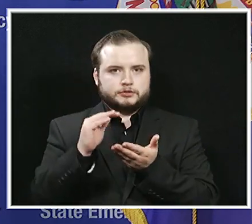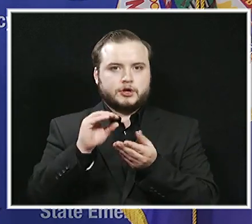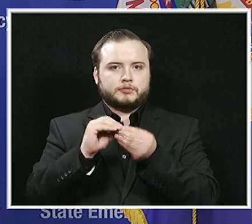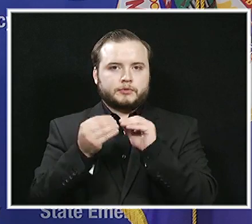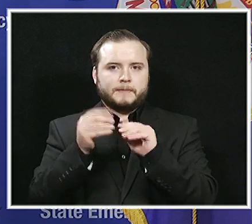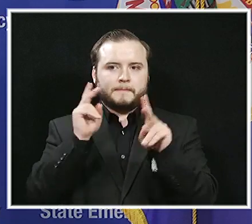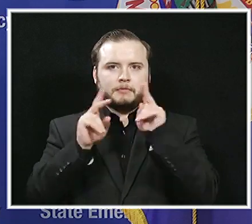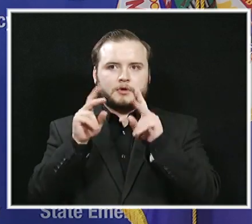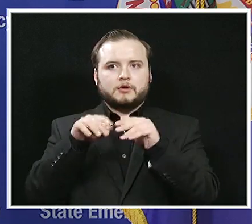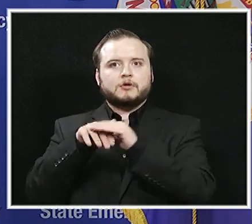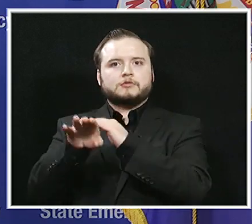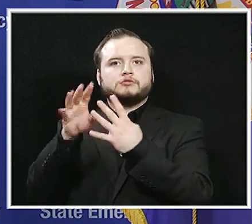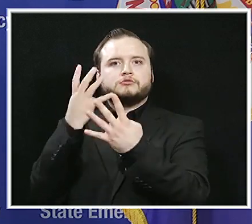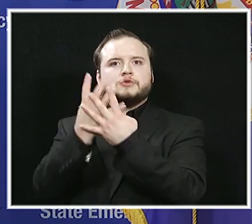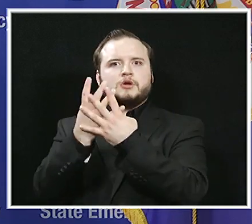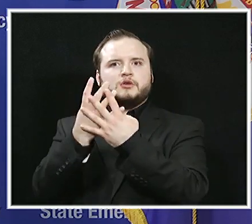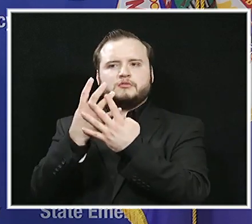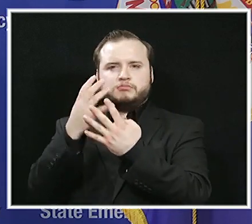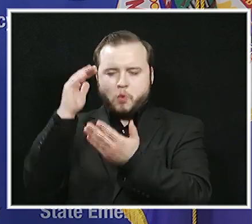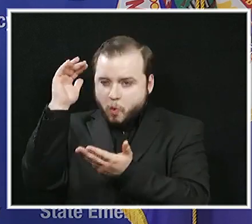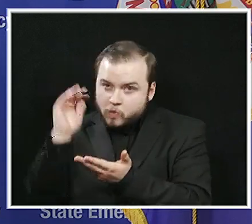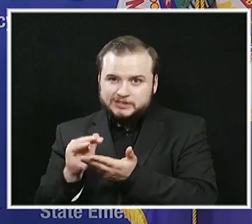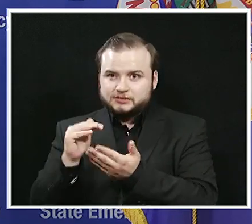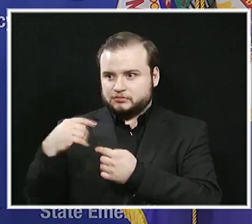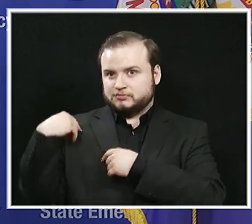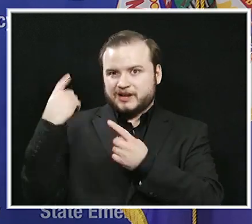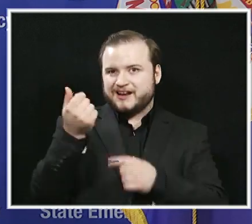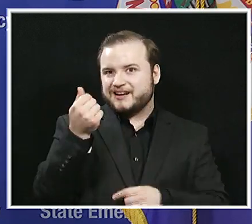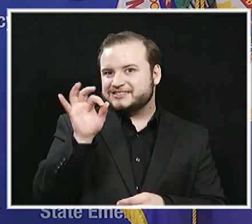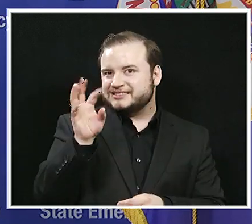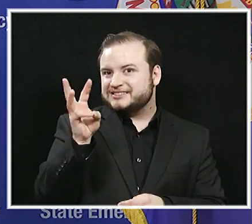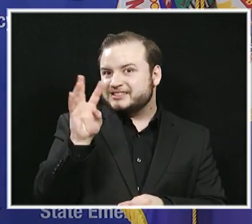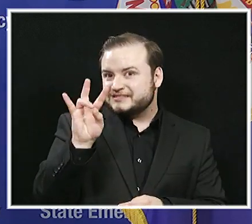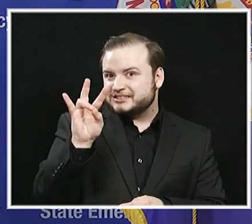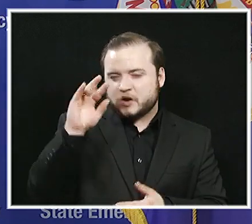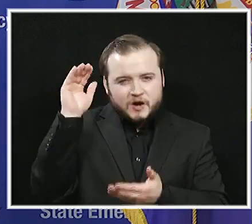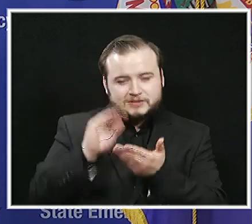The lowest number of people remanded to state prison since 1967 over the last month.